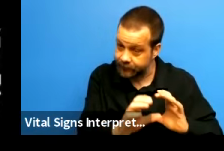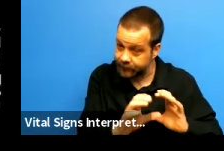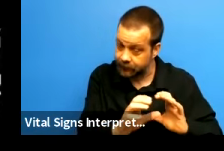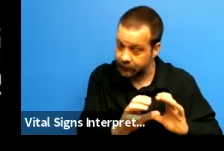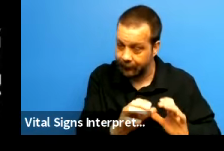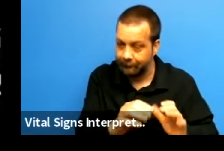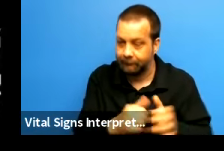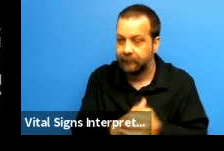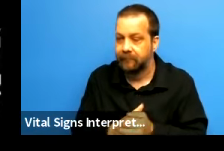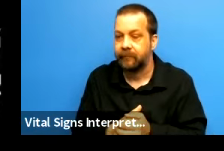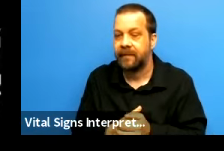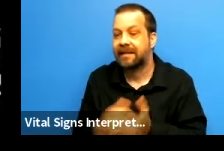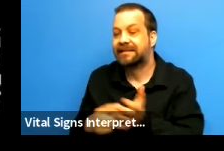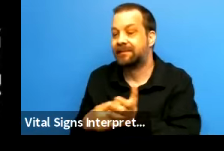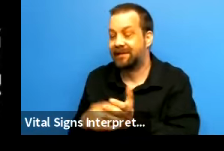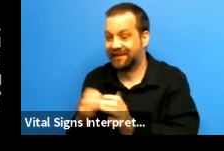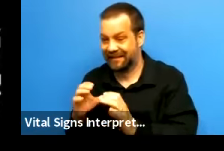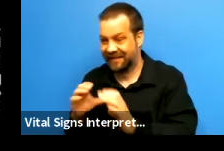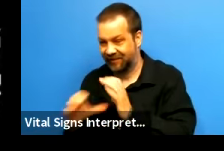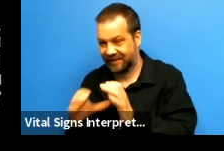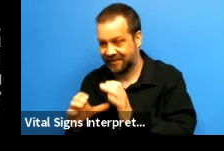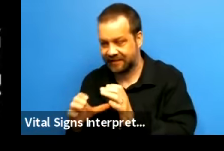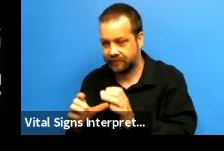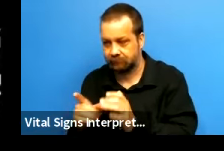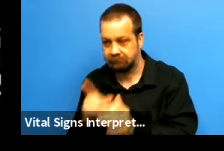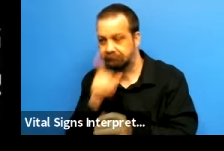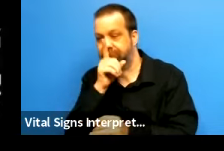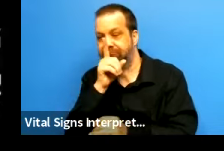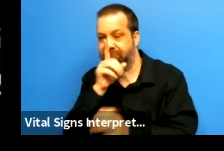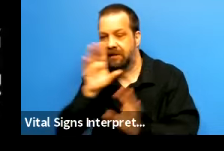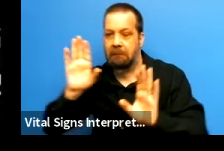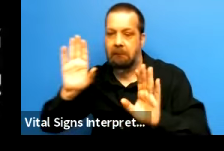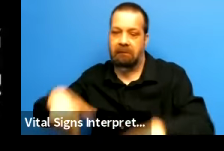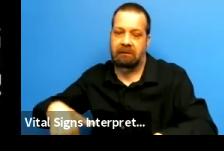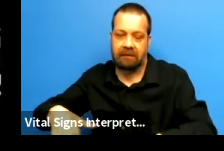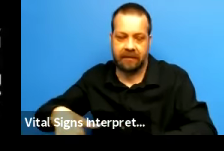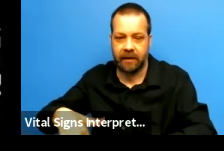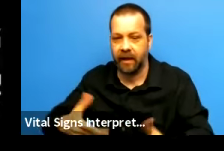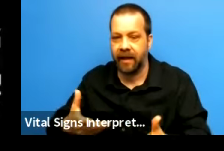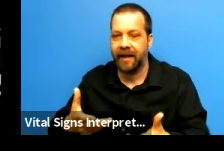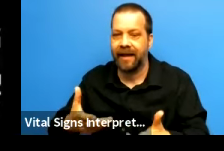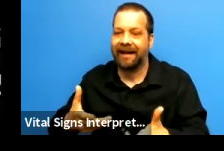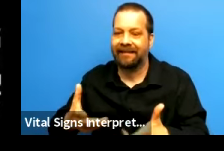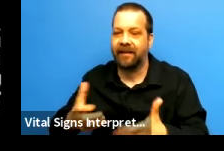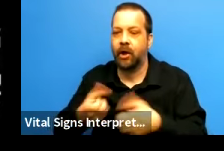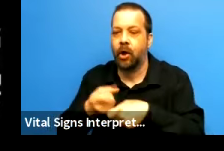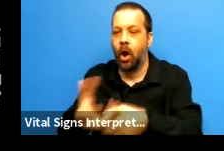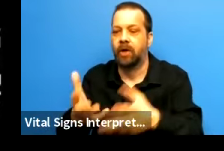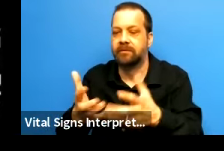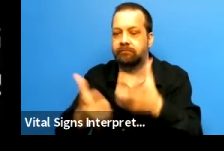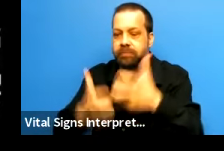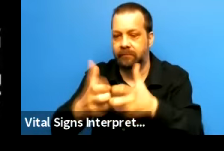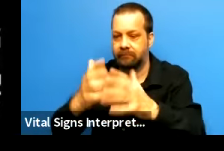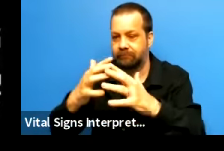because these conversations are not held. The important thing to remember here